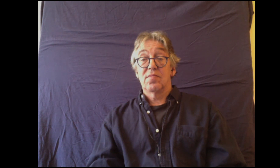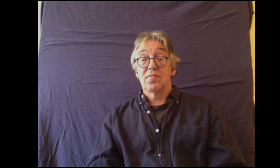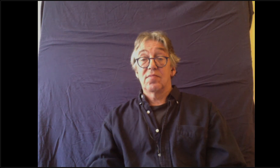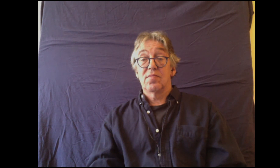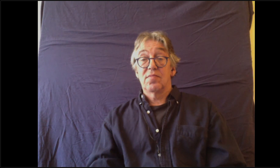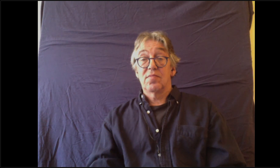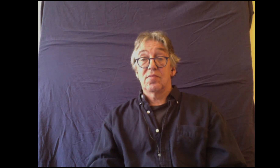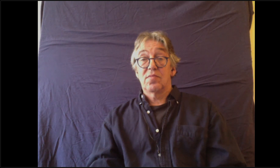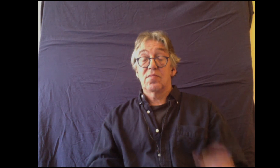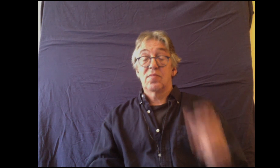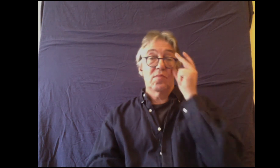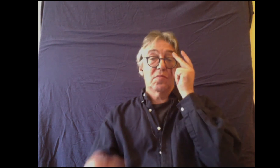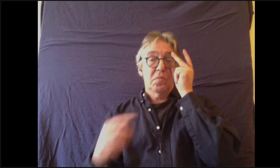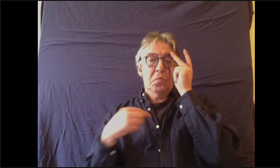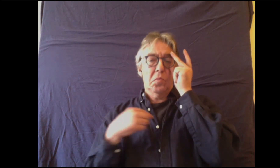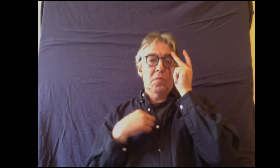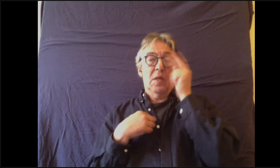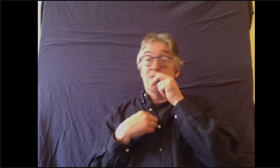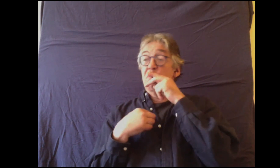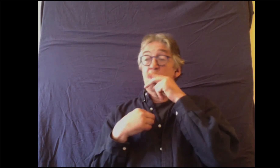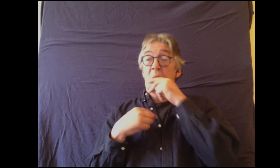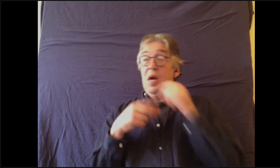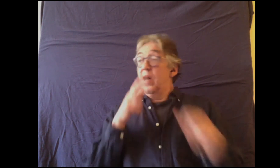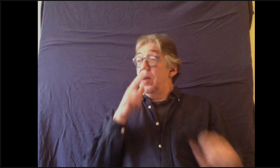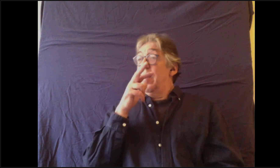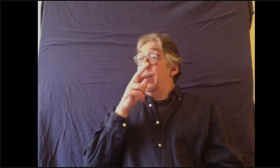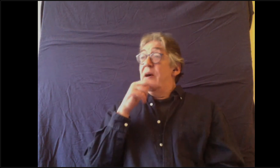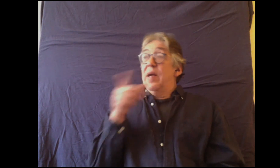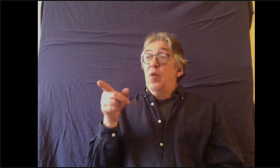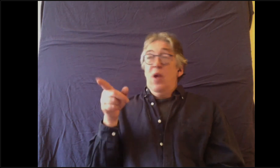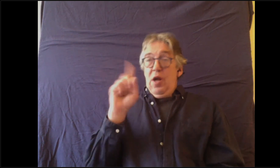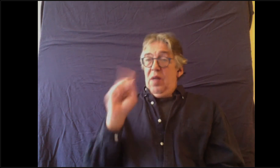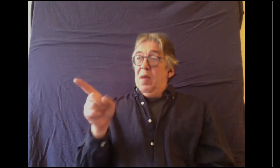Catherine, I cannot unmute you. You're going to do it yourself.